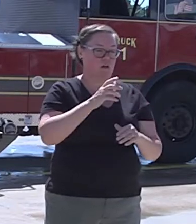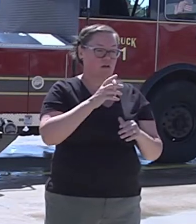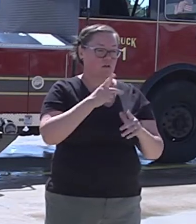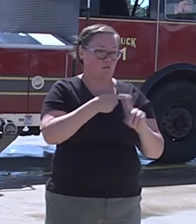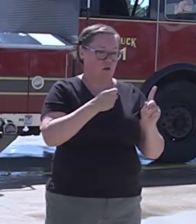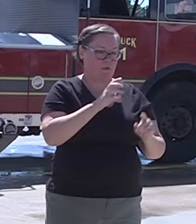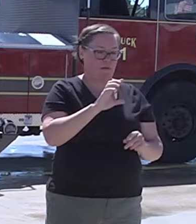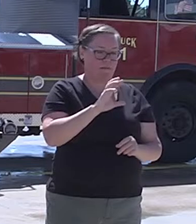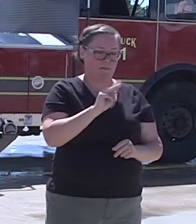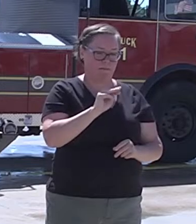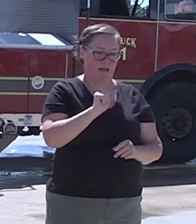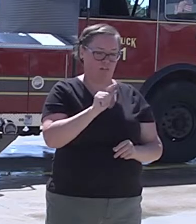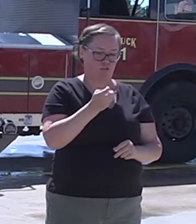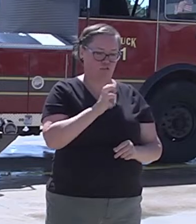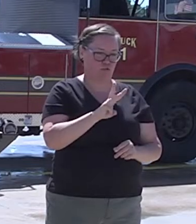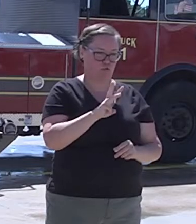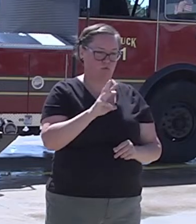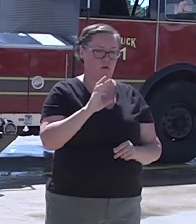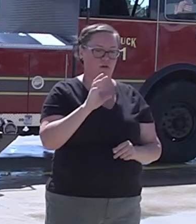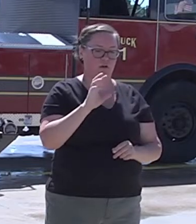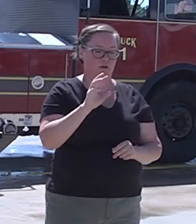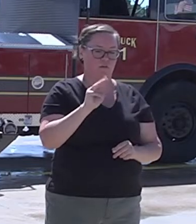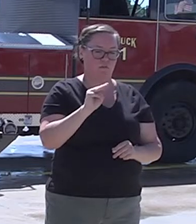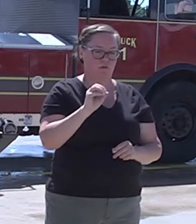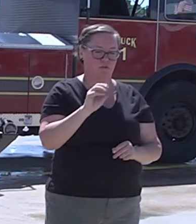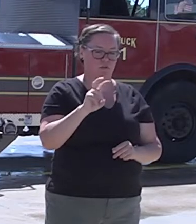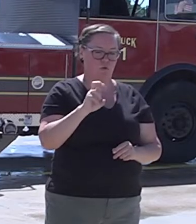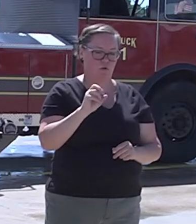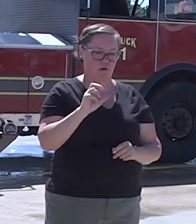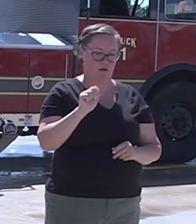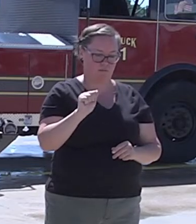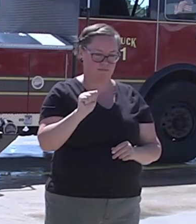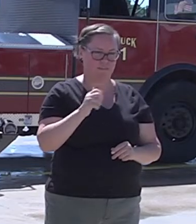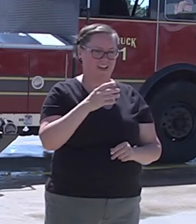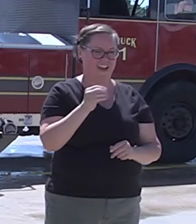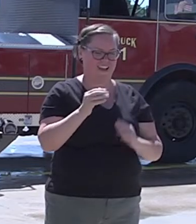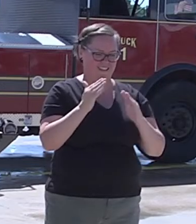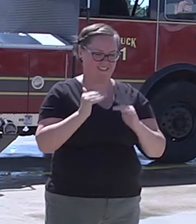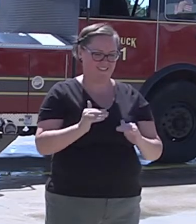and El clock is one of our prominent local artists uh there's information panels throughout the park